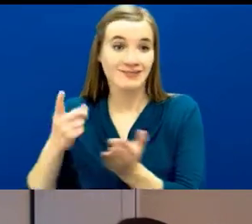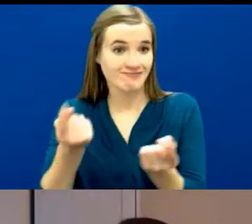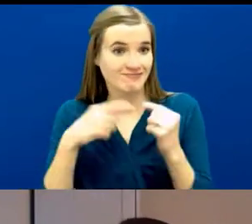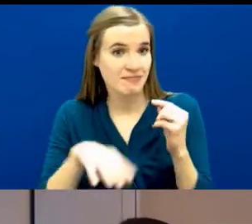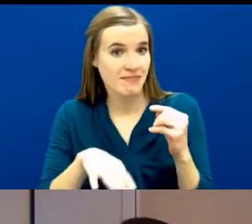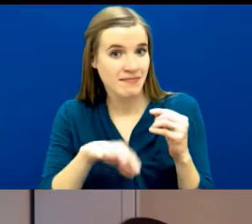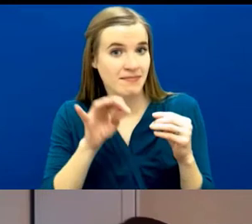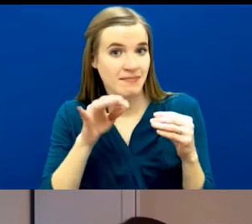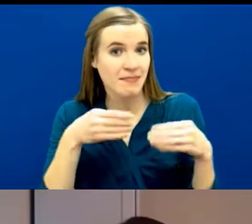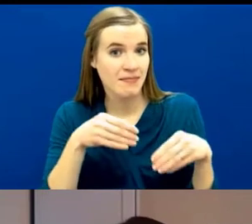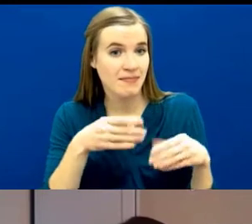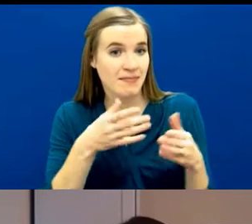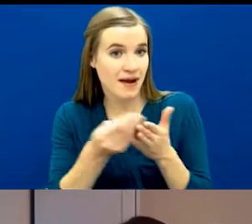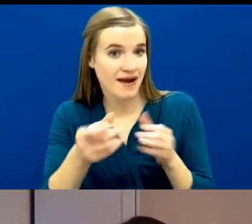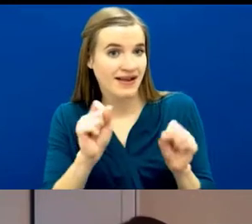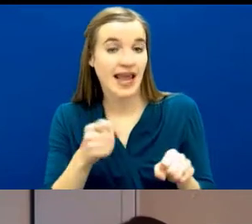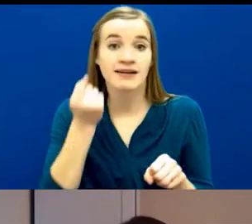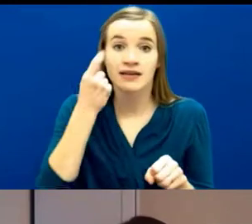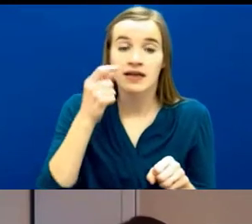blowing] So we can always have Annette stop down at the store and sign copies